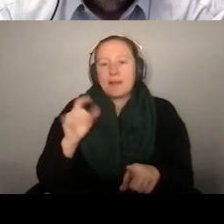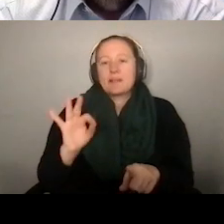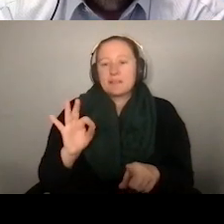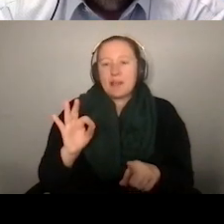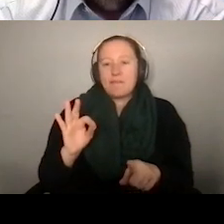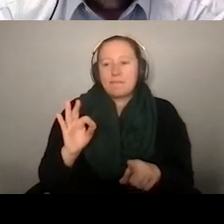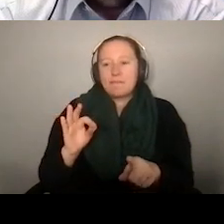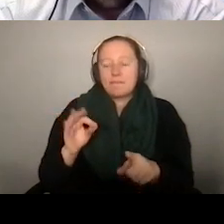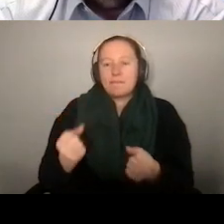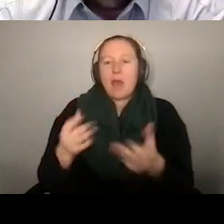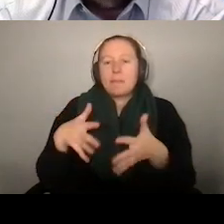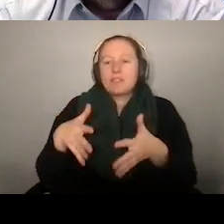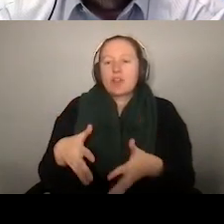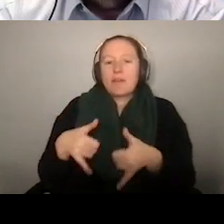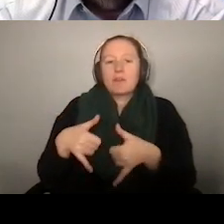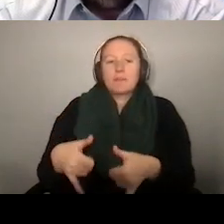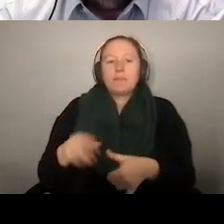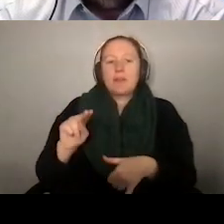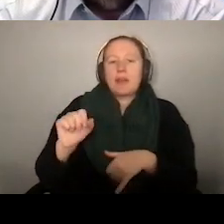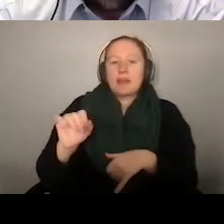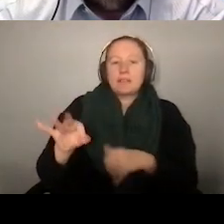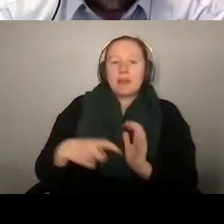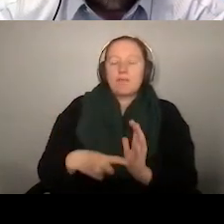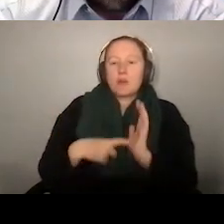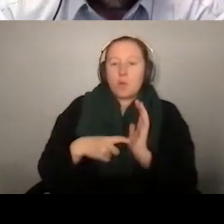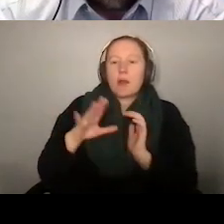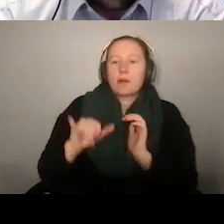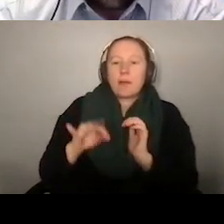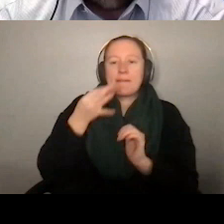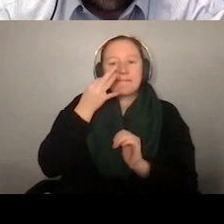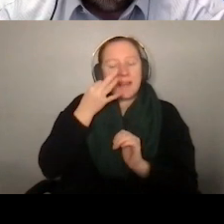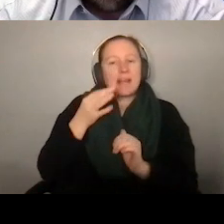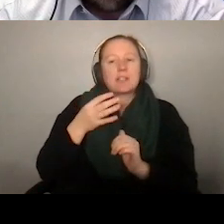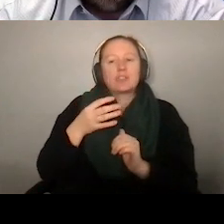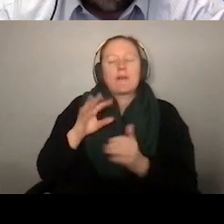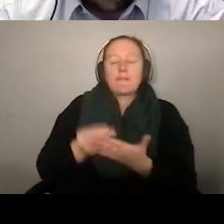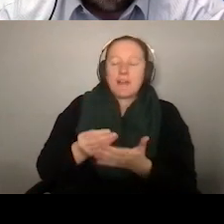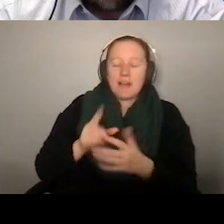NSF is required by financial reporting standards to accurately reflect expenses at